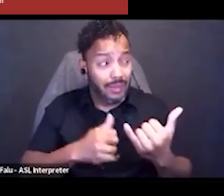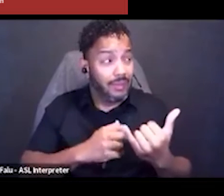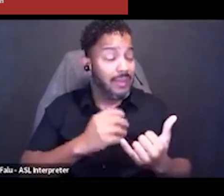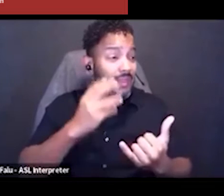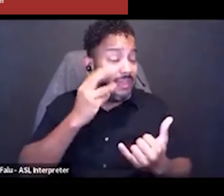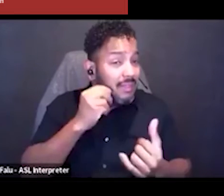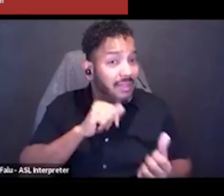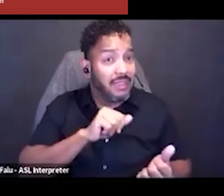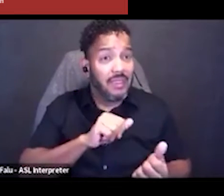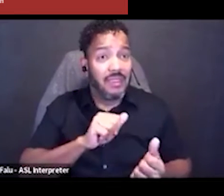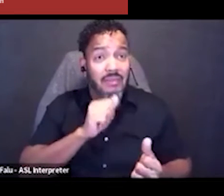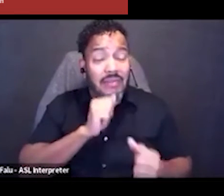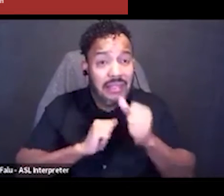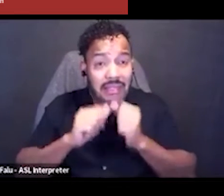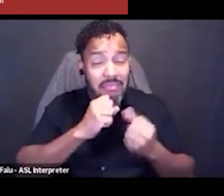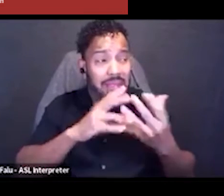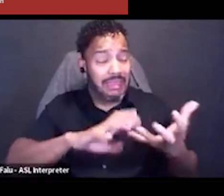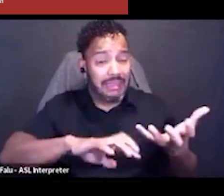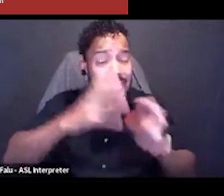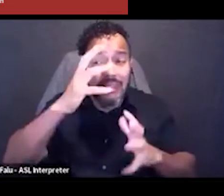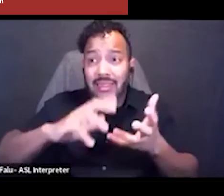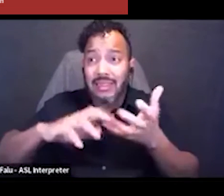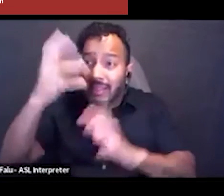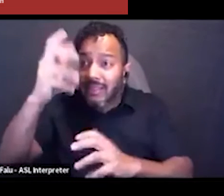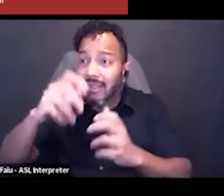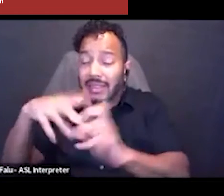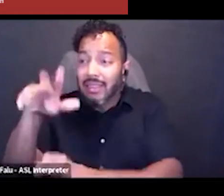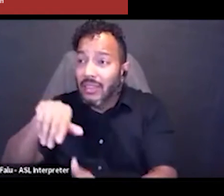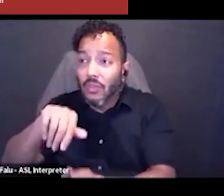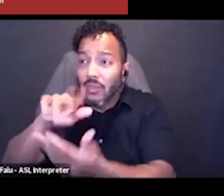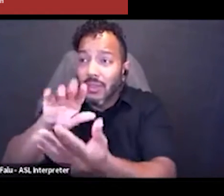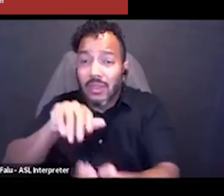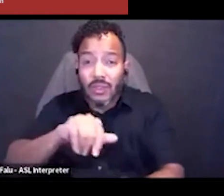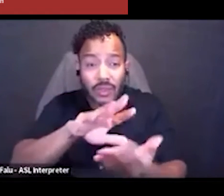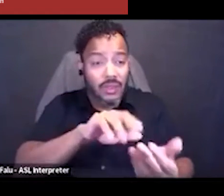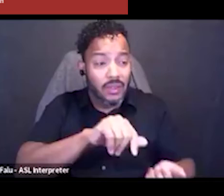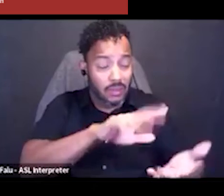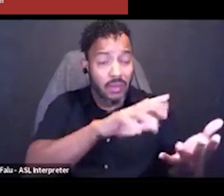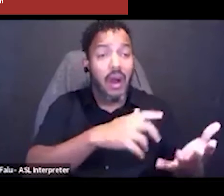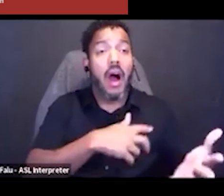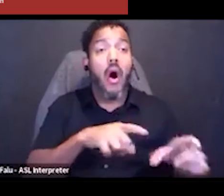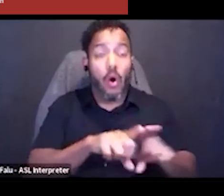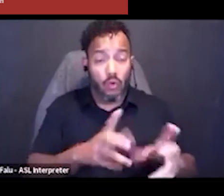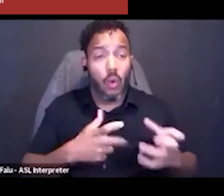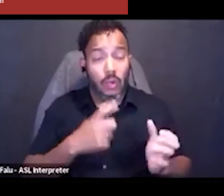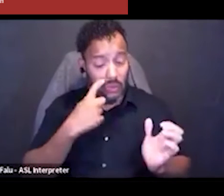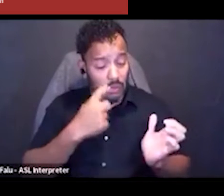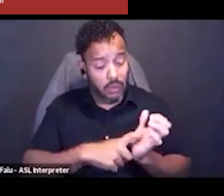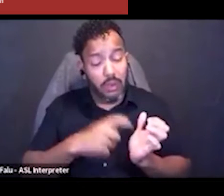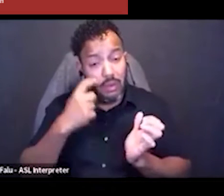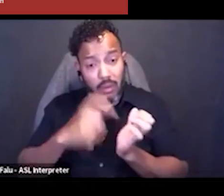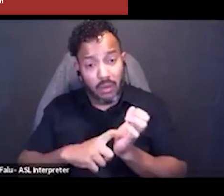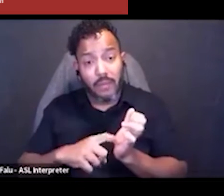as we speak, I want to acknowledge a couple of other things, a few other logistics.